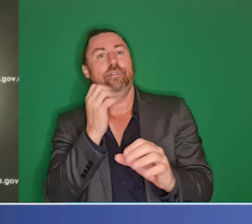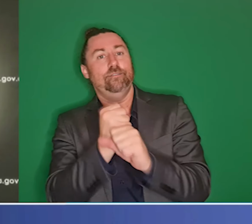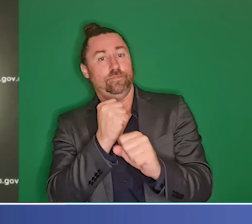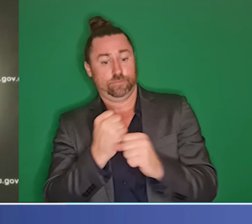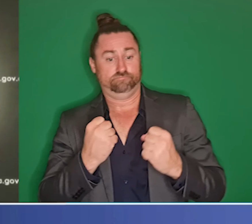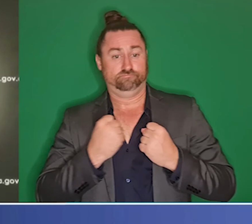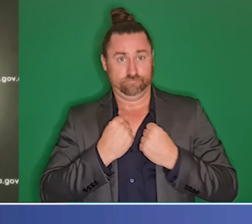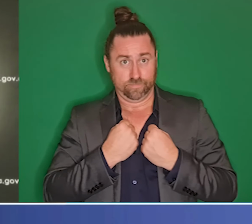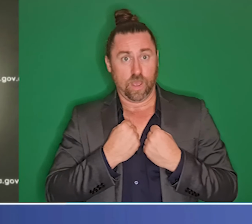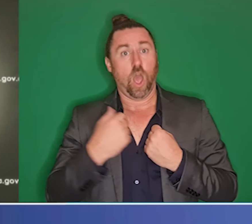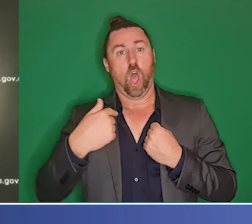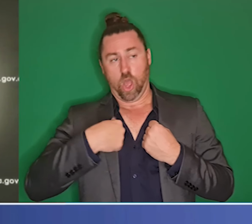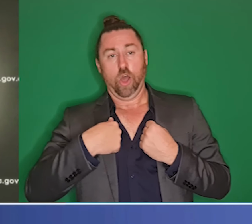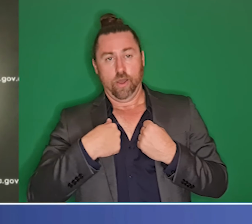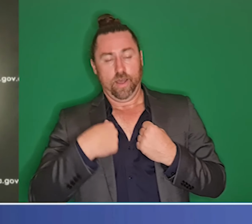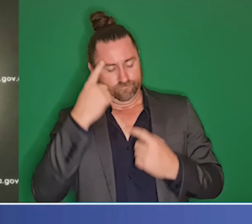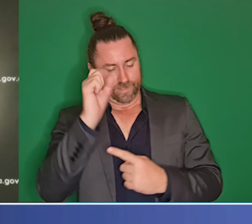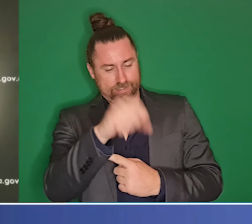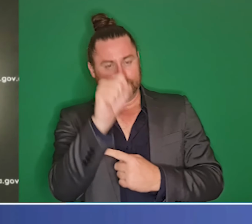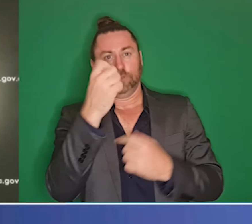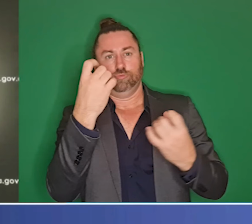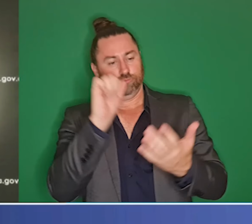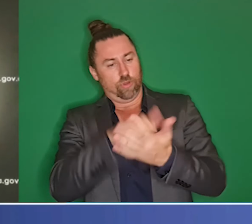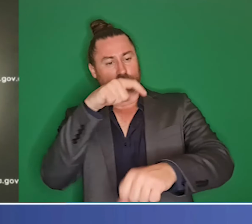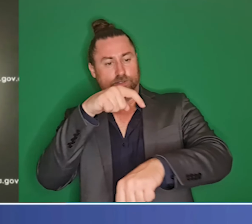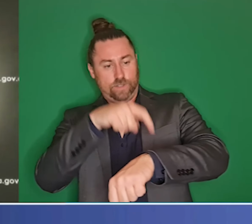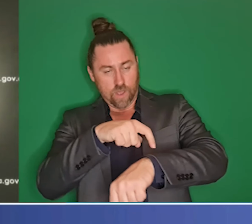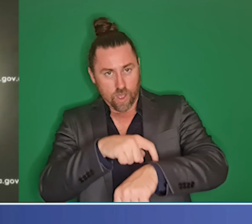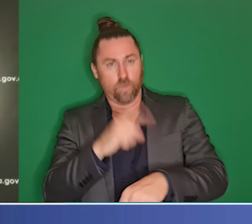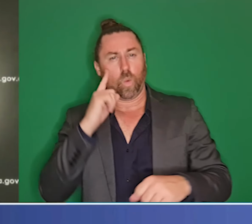on my authorisation, is activating the National Medical Stockpile